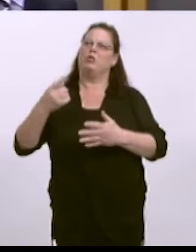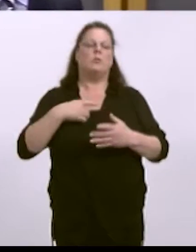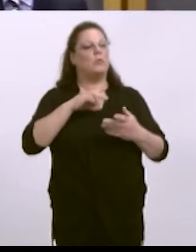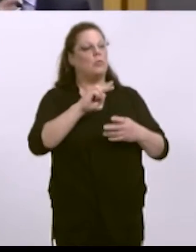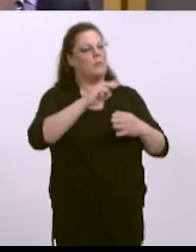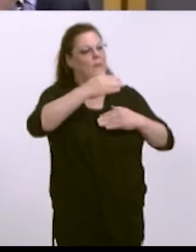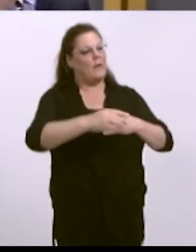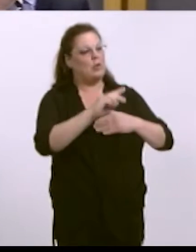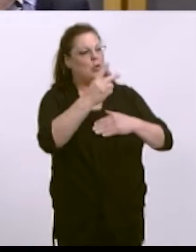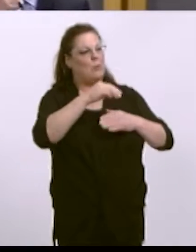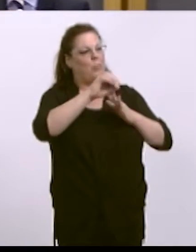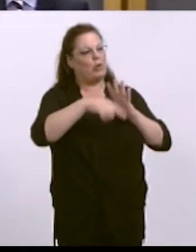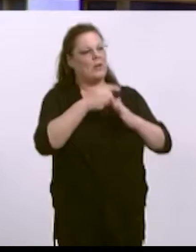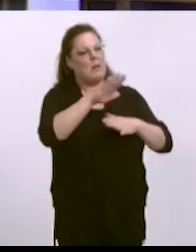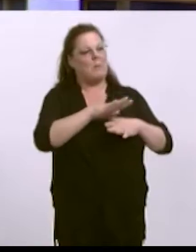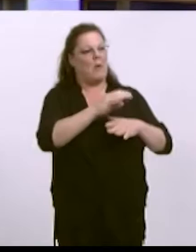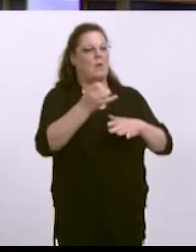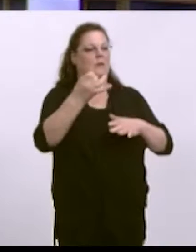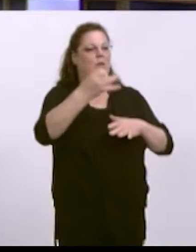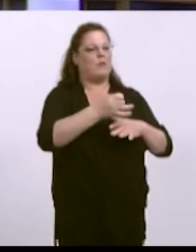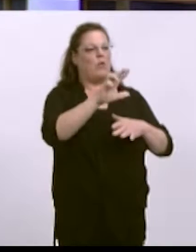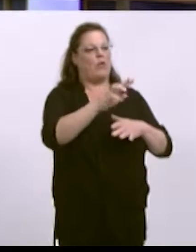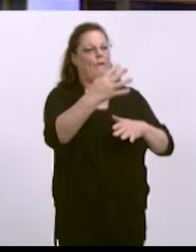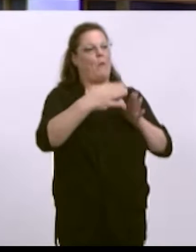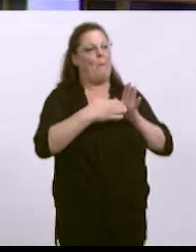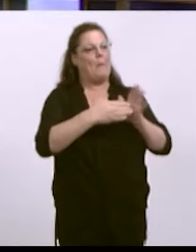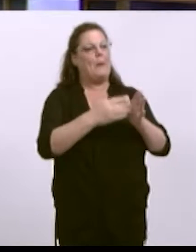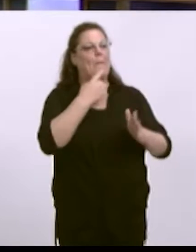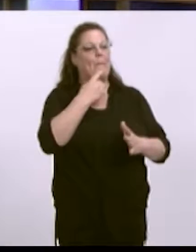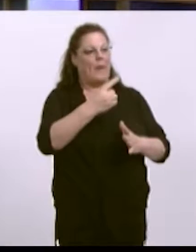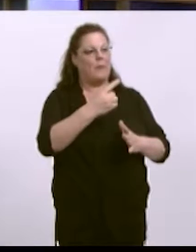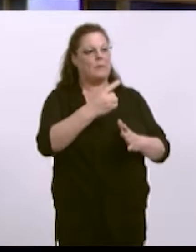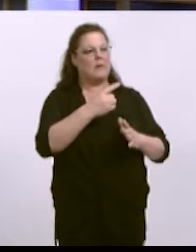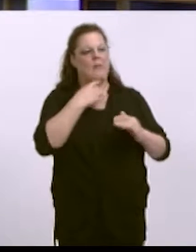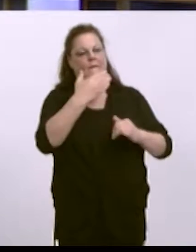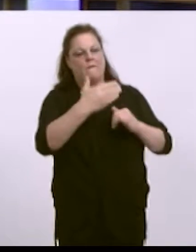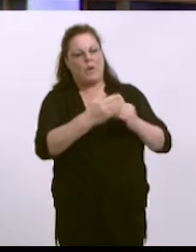been estimated at £734 million and the final cost will be determined during procurement